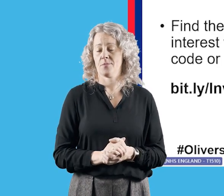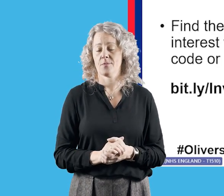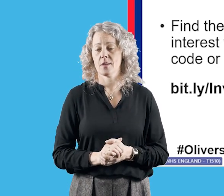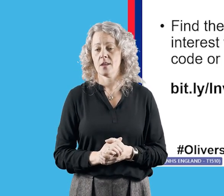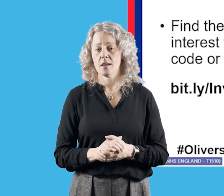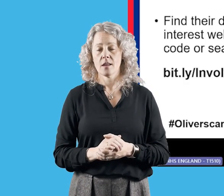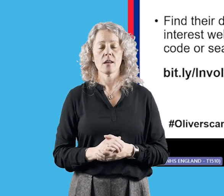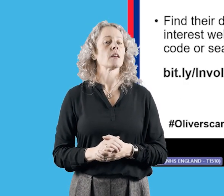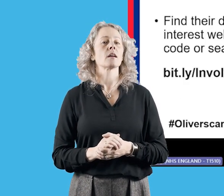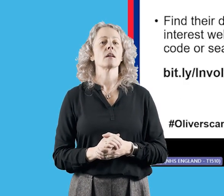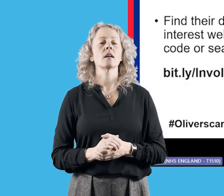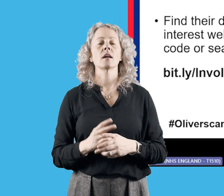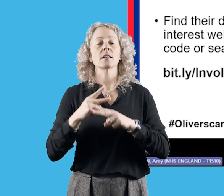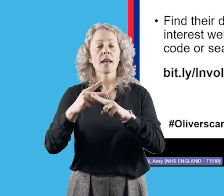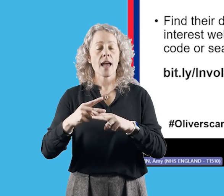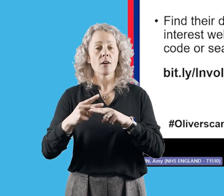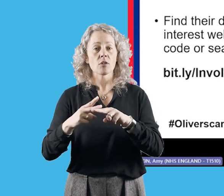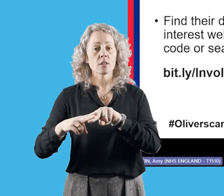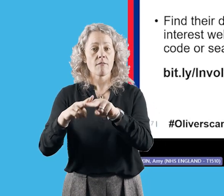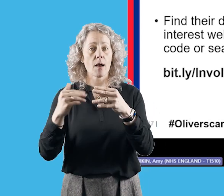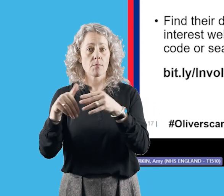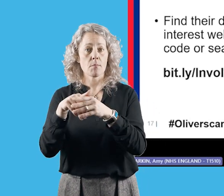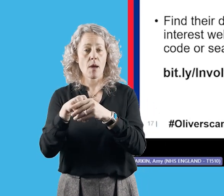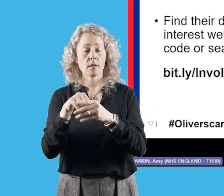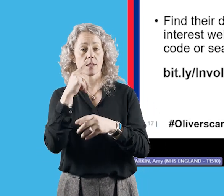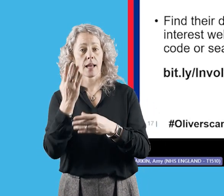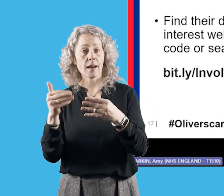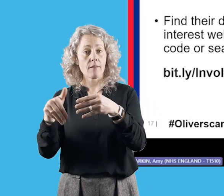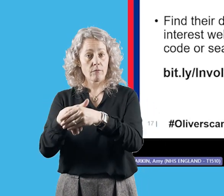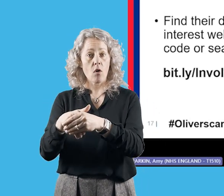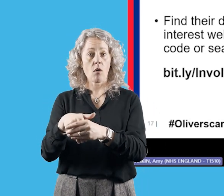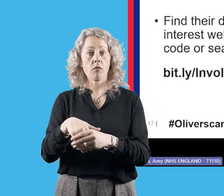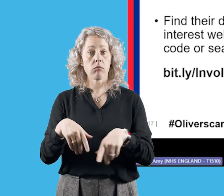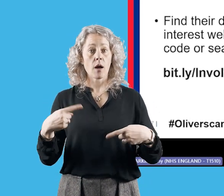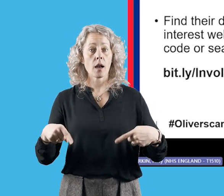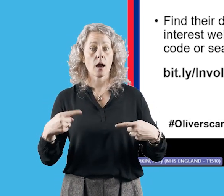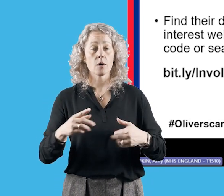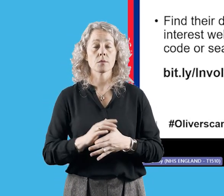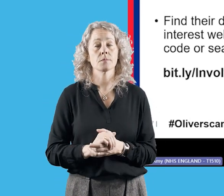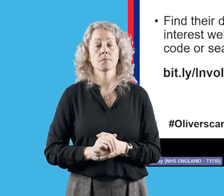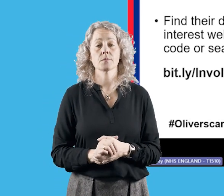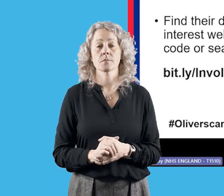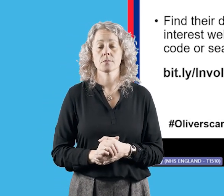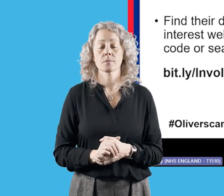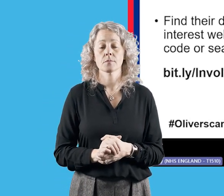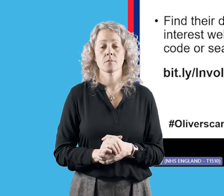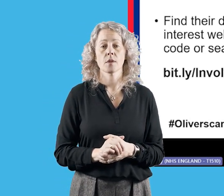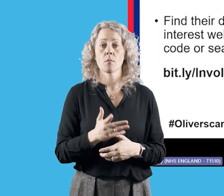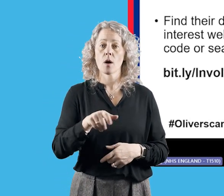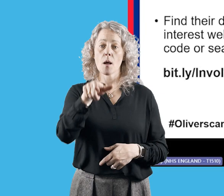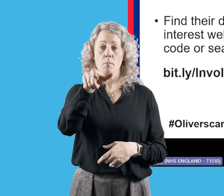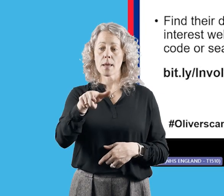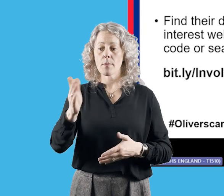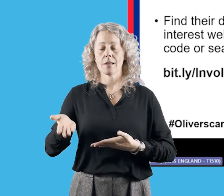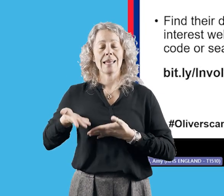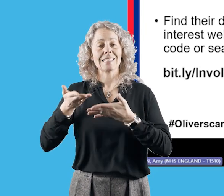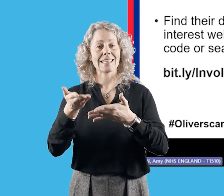and family members can also get involved to support people but the the people who deliver the training have to be somebody